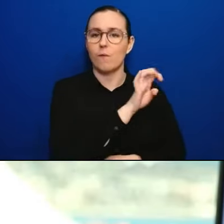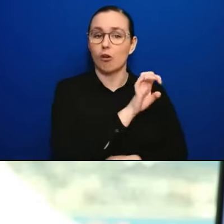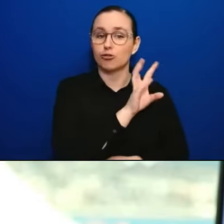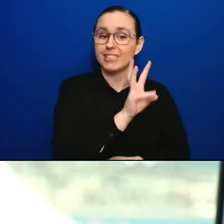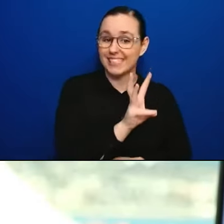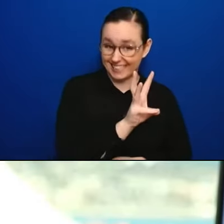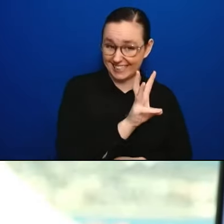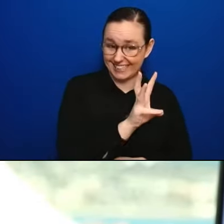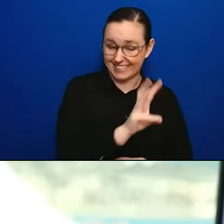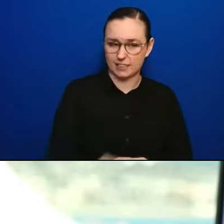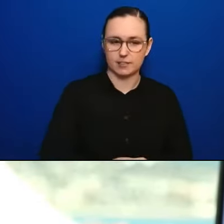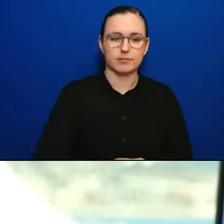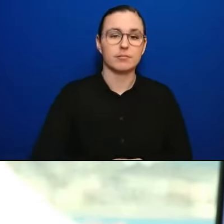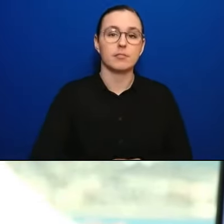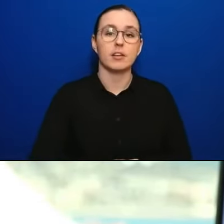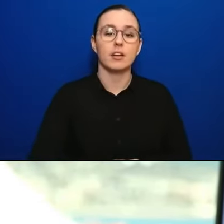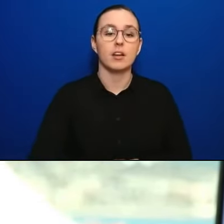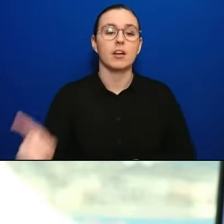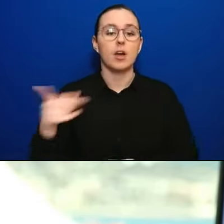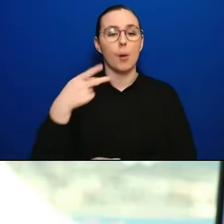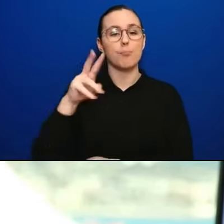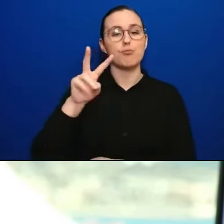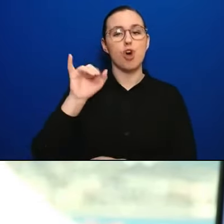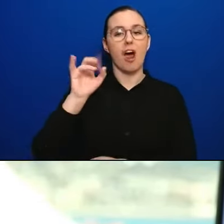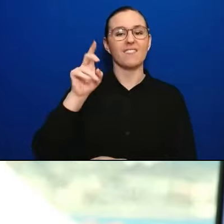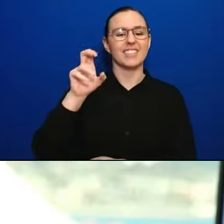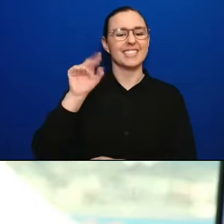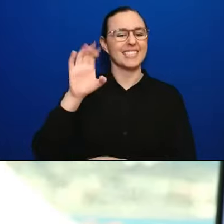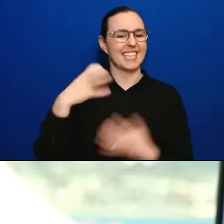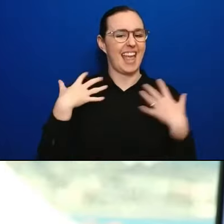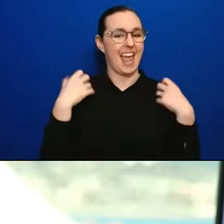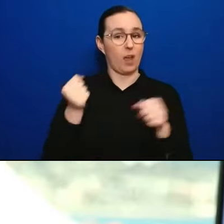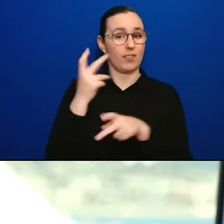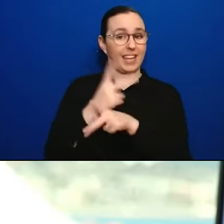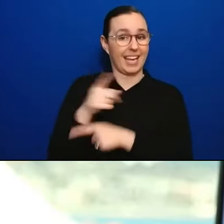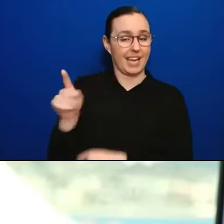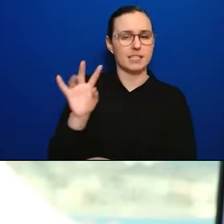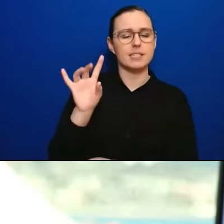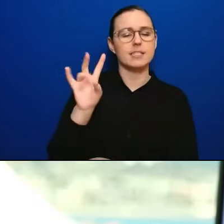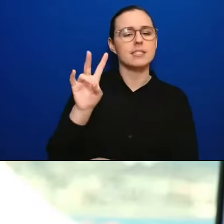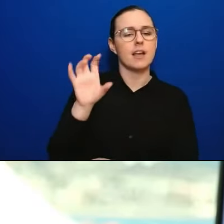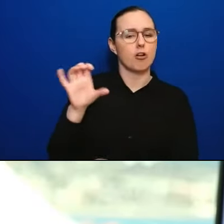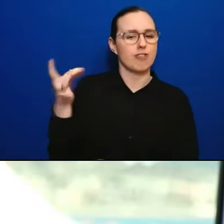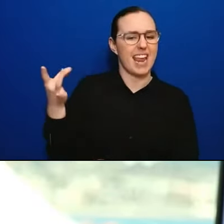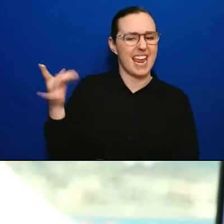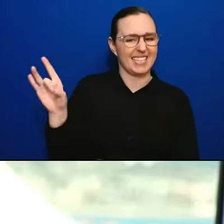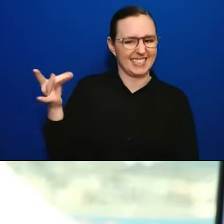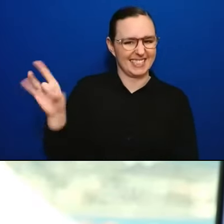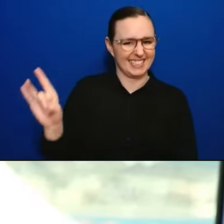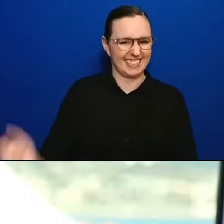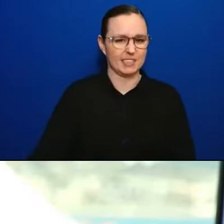Health. 3,406 in Island Health and 718